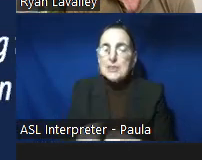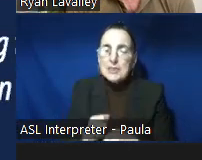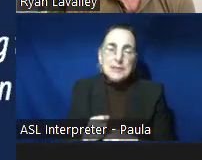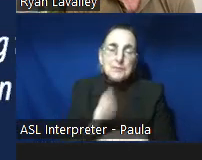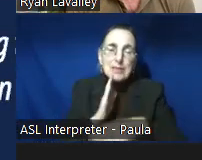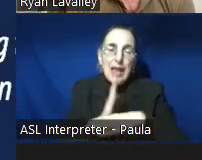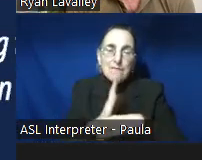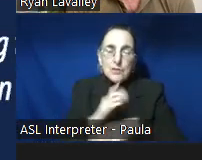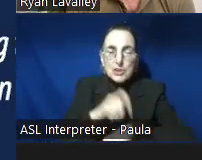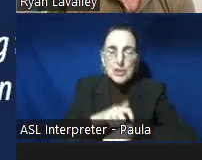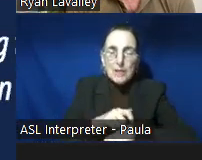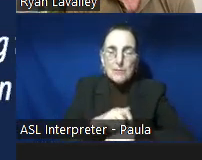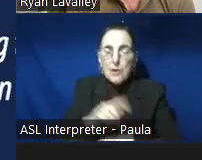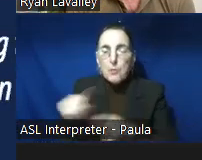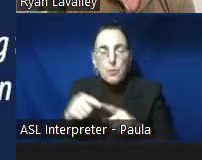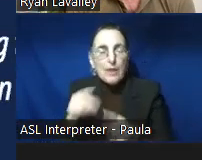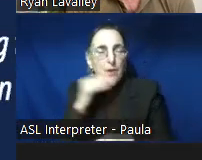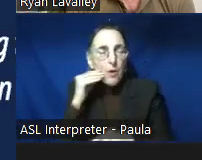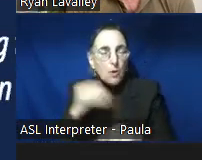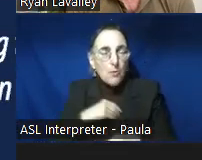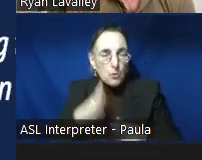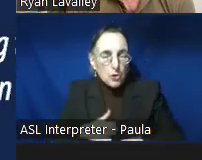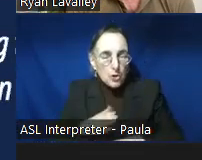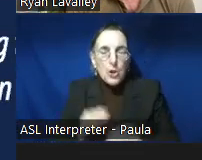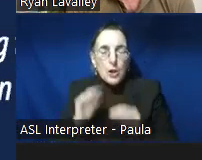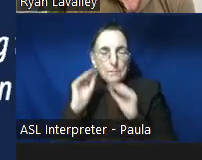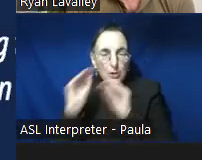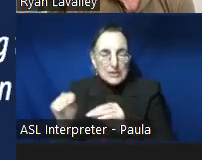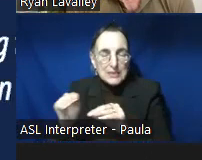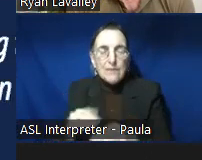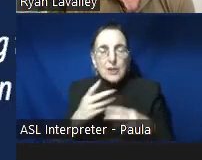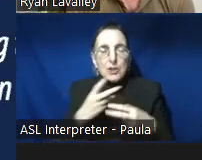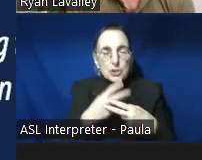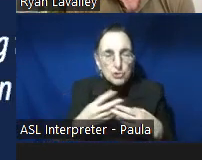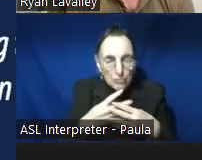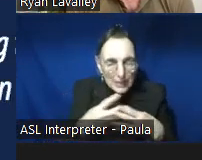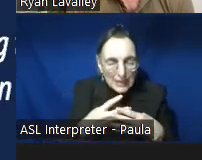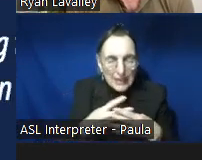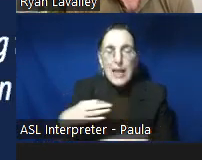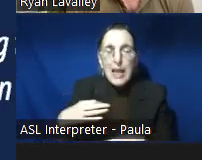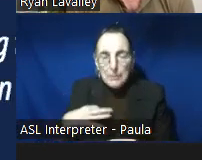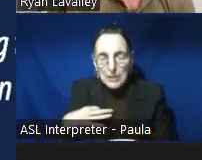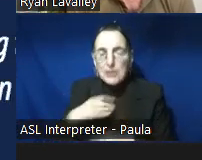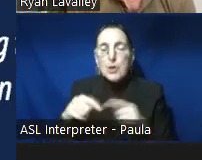application to when they complete their screening or when they complete all of the home repairs?